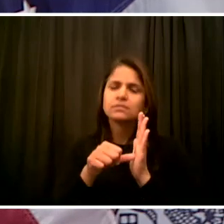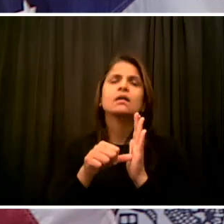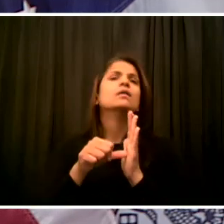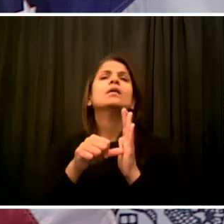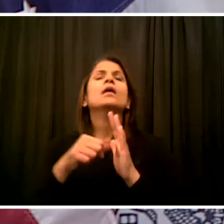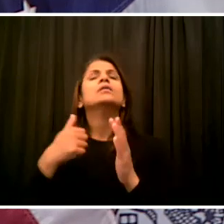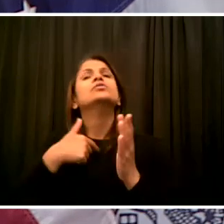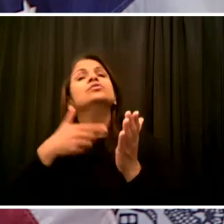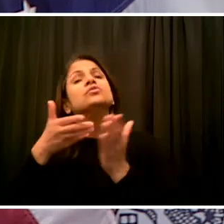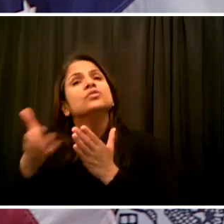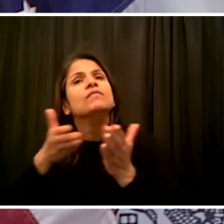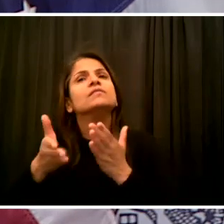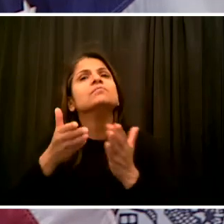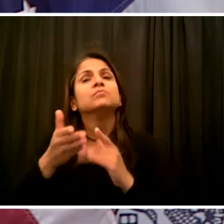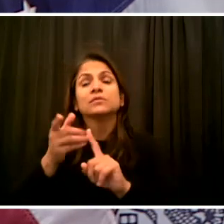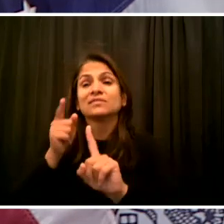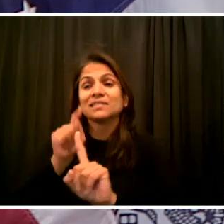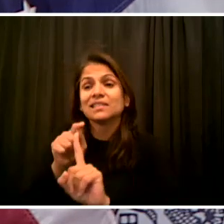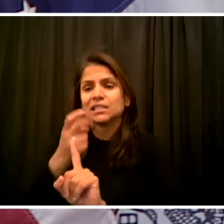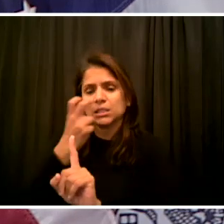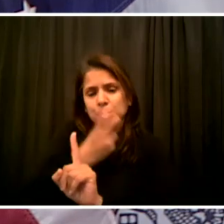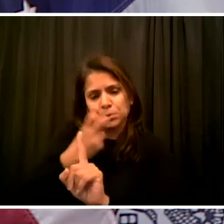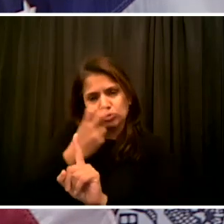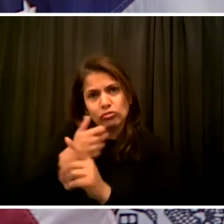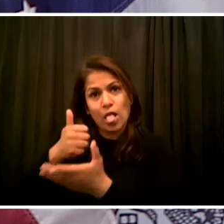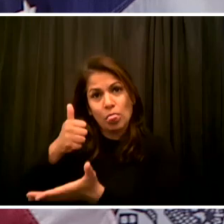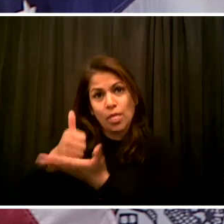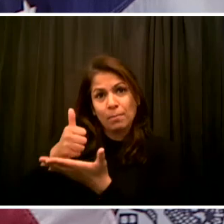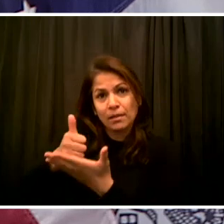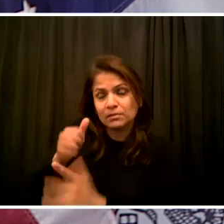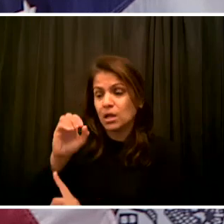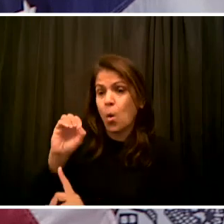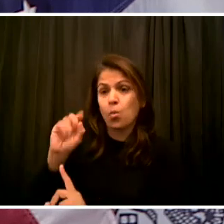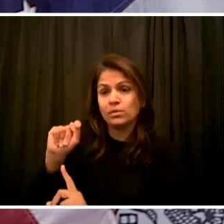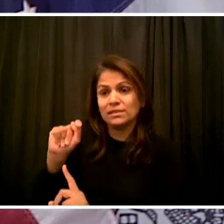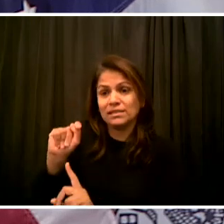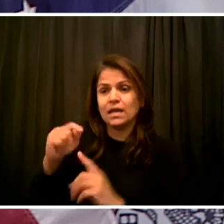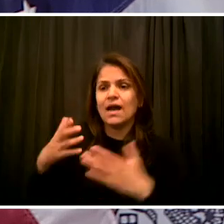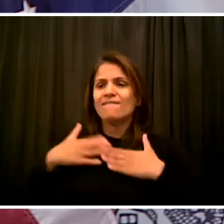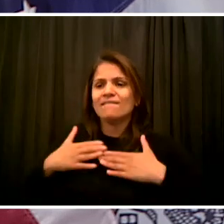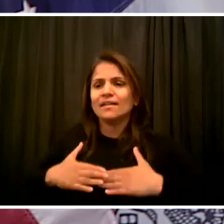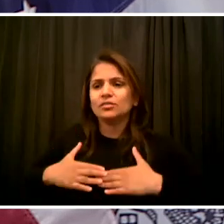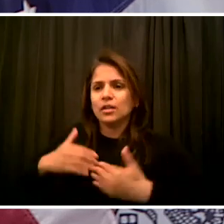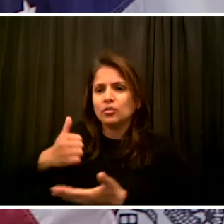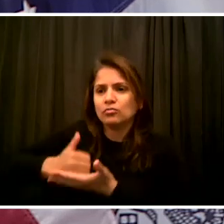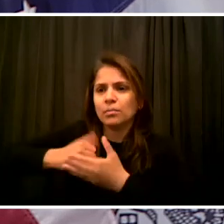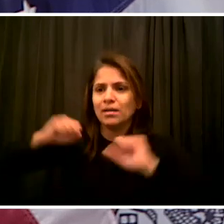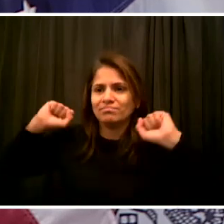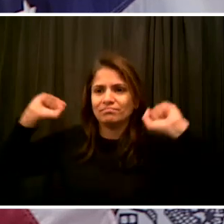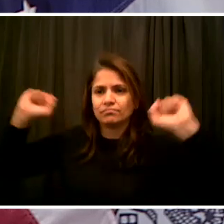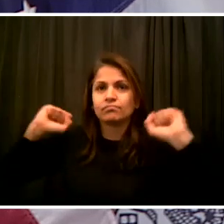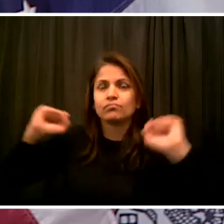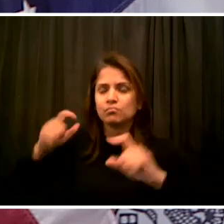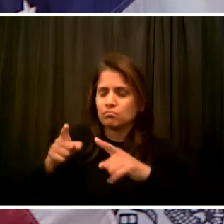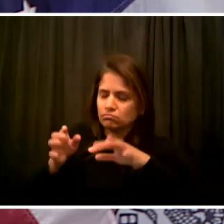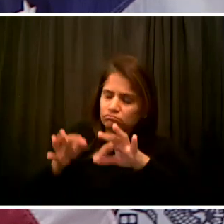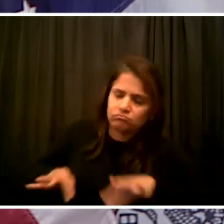THAT THEEF FOSRT LIKE THE EARLY SPEECH THERAPY CAN WORK WONDERS AND THE OCCUPATIONAL THERAPY. THIS IS REALLY